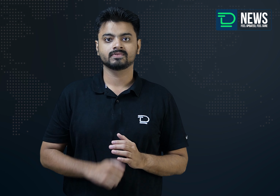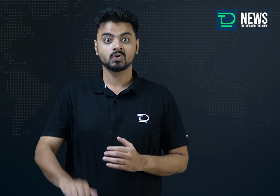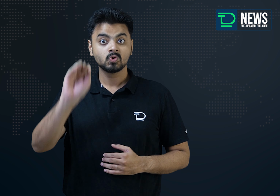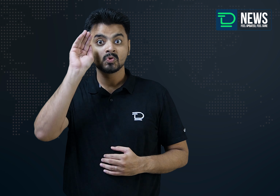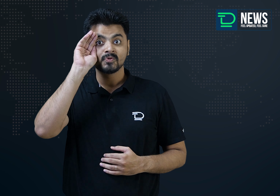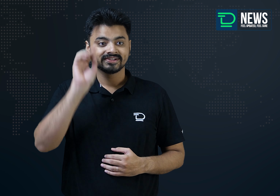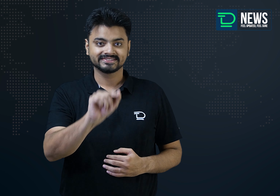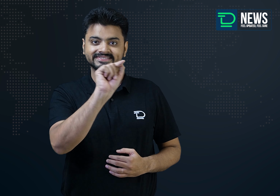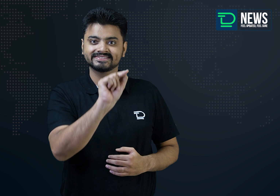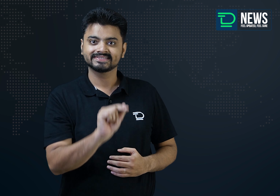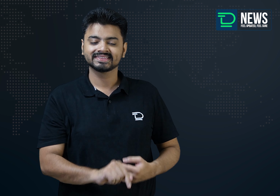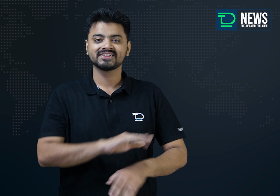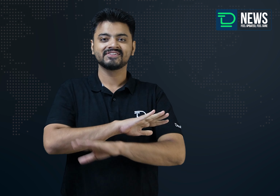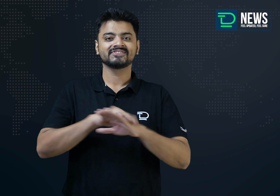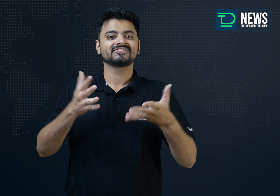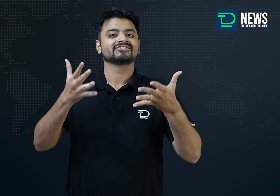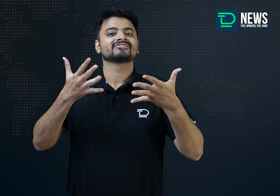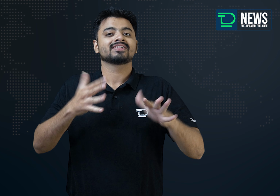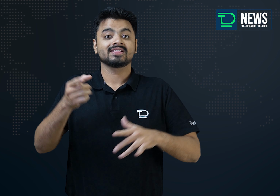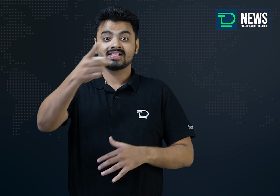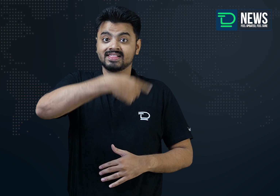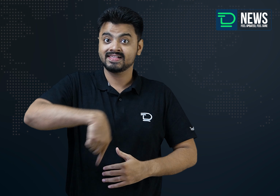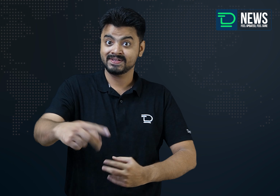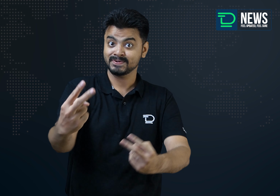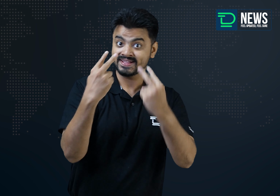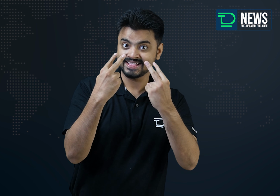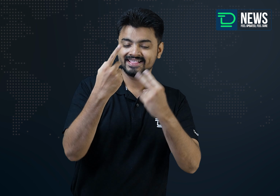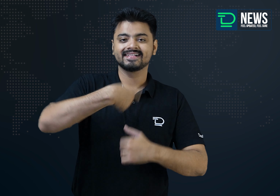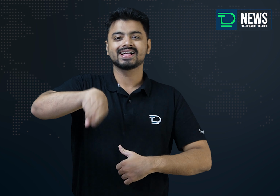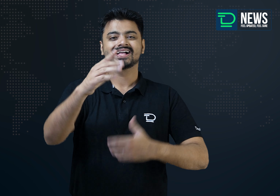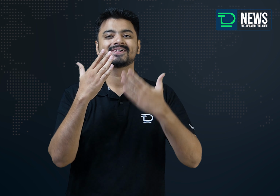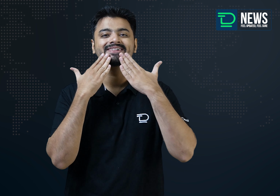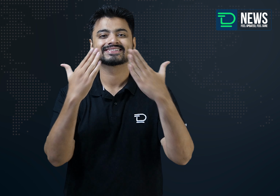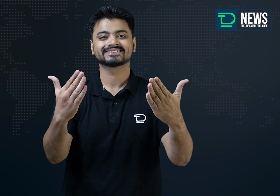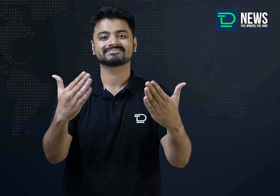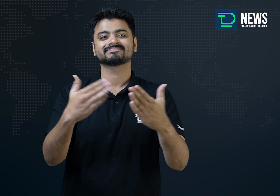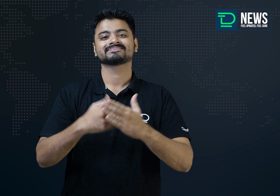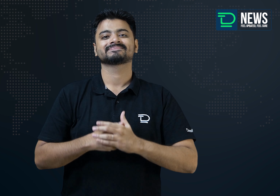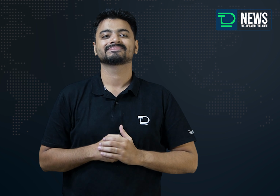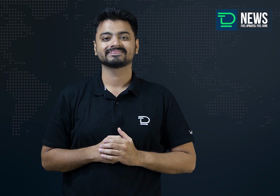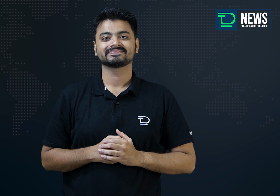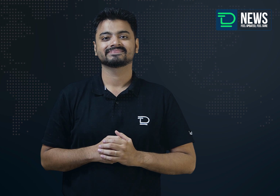That's all for today. Thank you for watching and supporting.